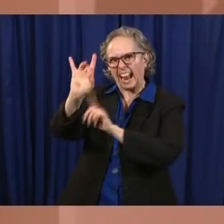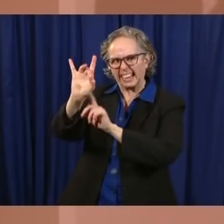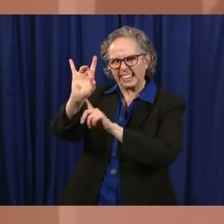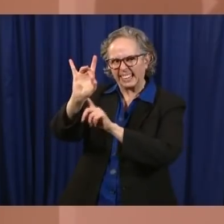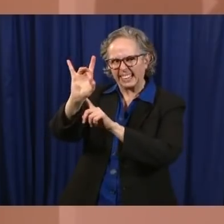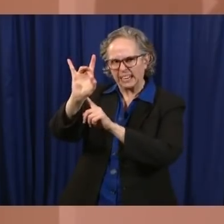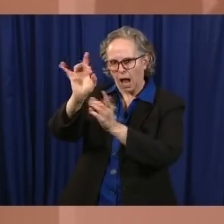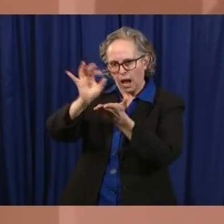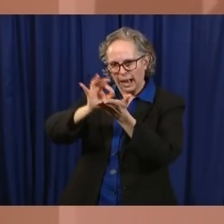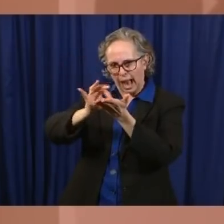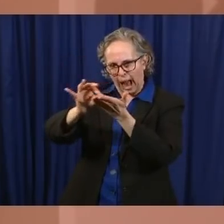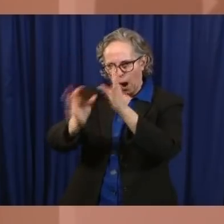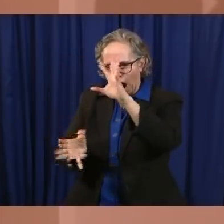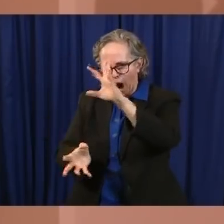POSTMARKED THE ABSENTEE BALLOT,